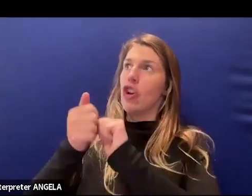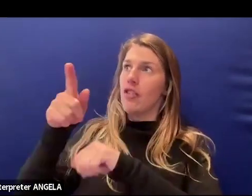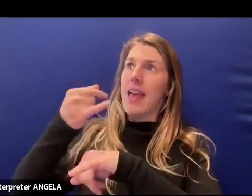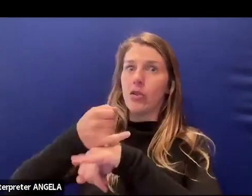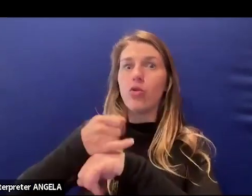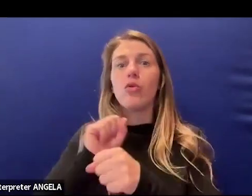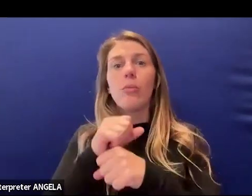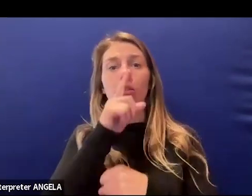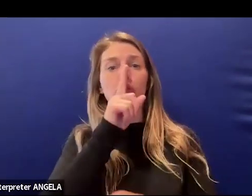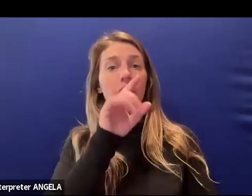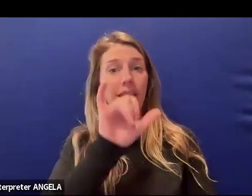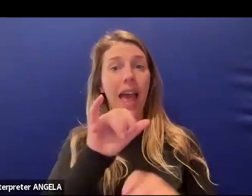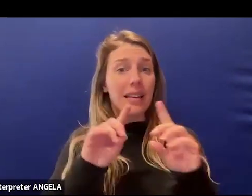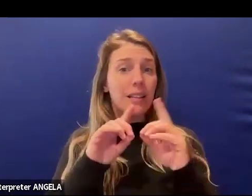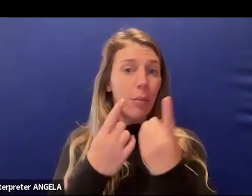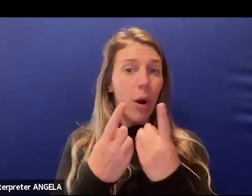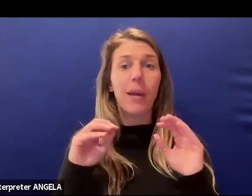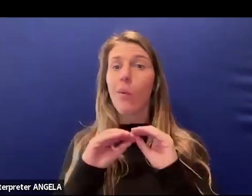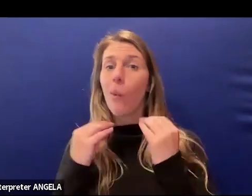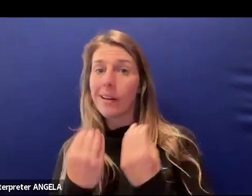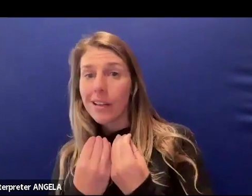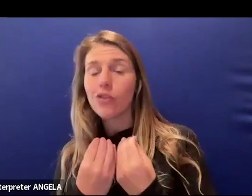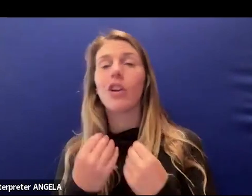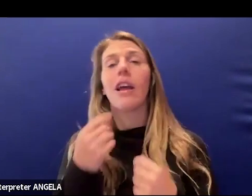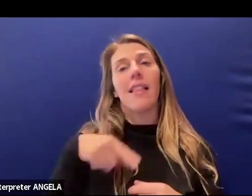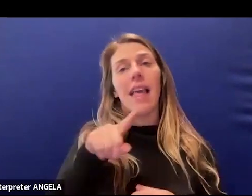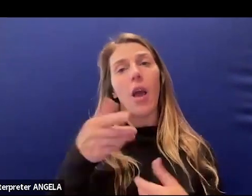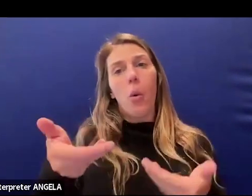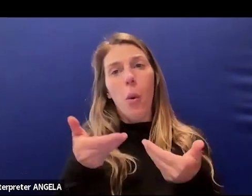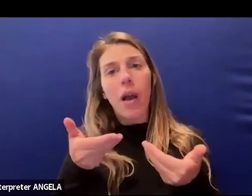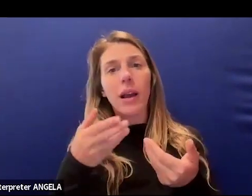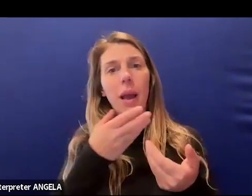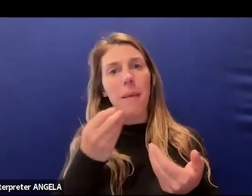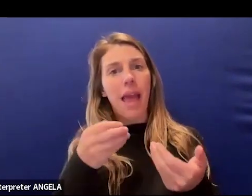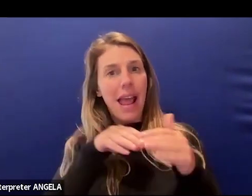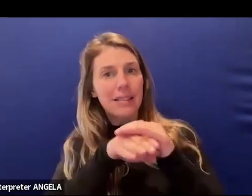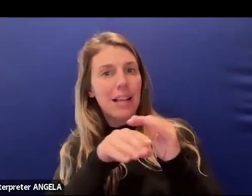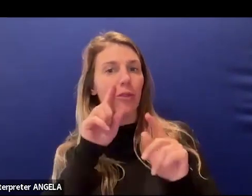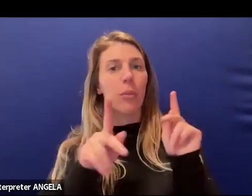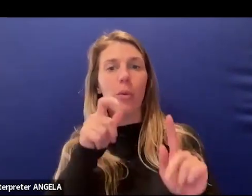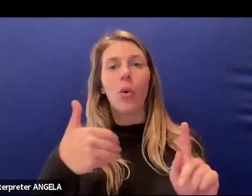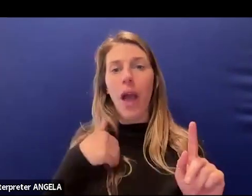How do we help ensure that computing departments and organizations are welcoming and accessible to people with disabilities?